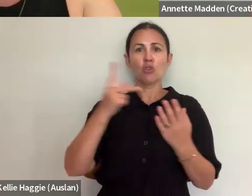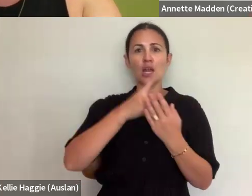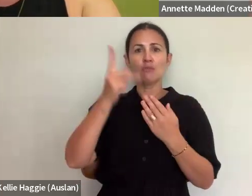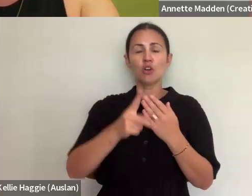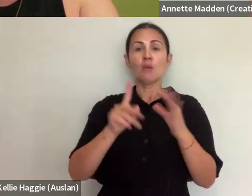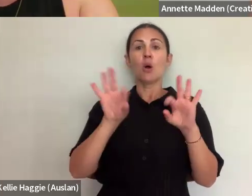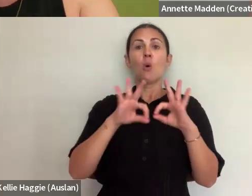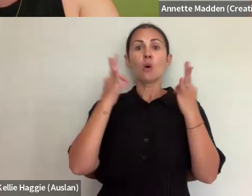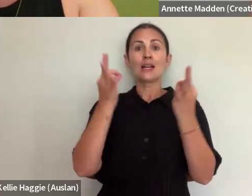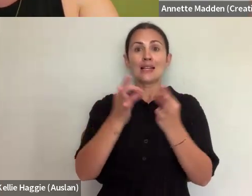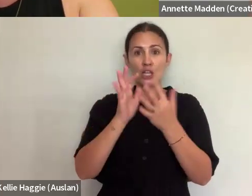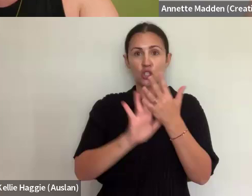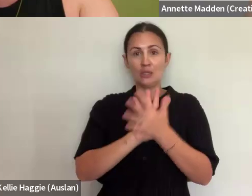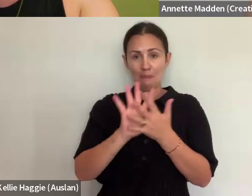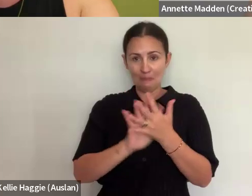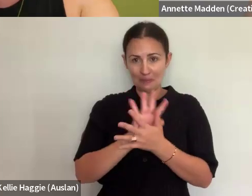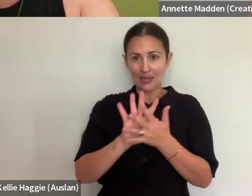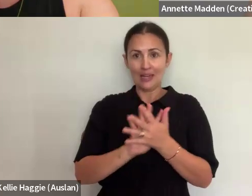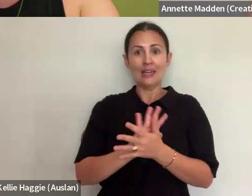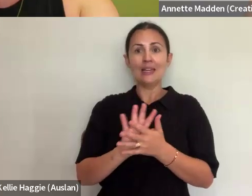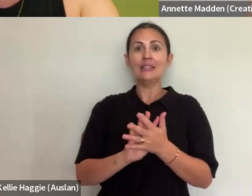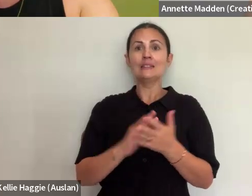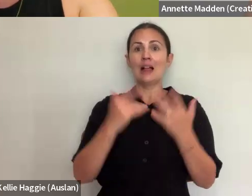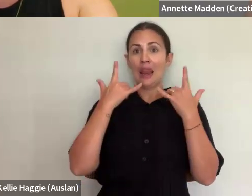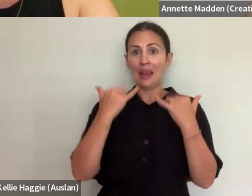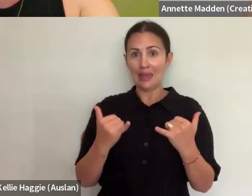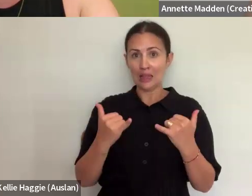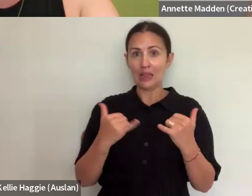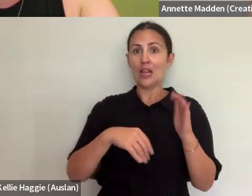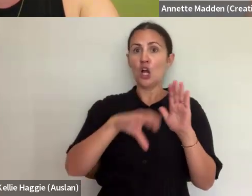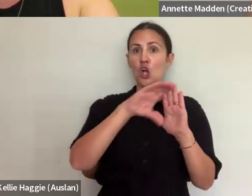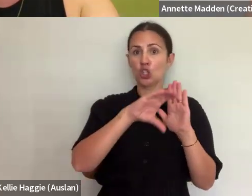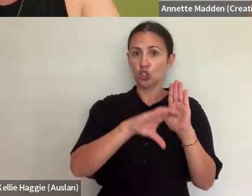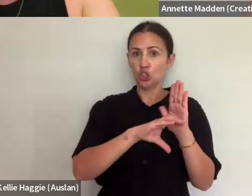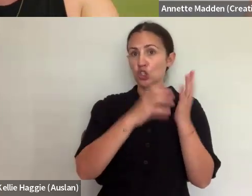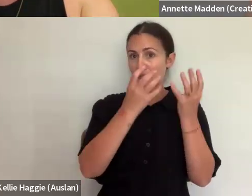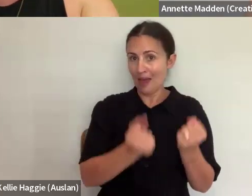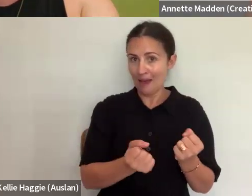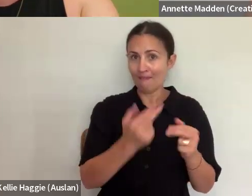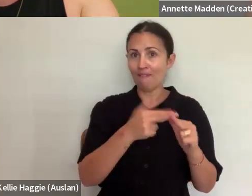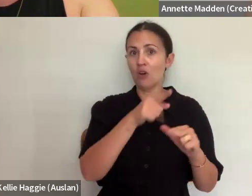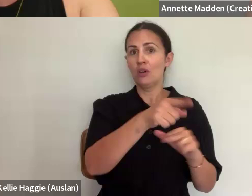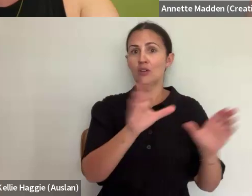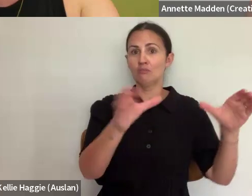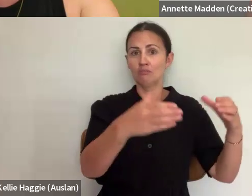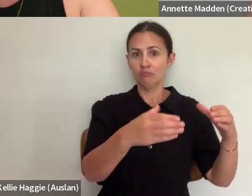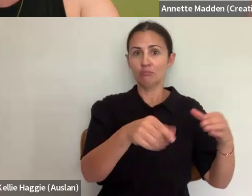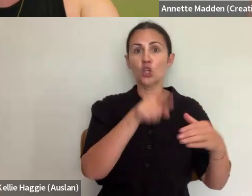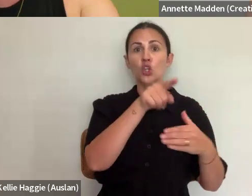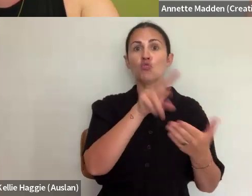it is the same definition across Creative Australia, all of our programs. An organisation is a legally constituted